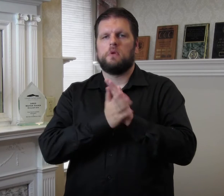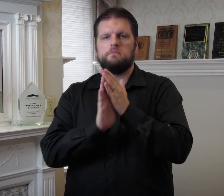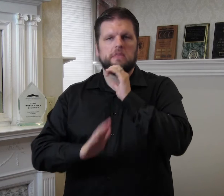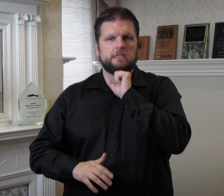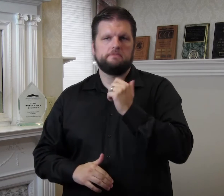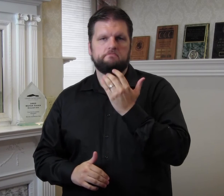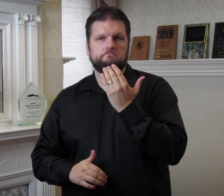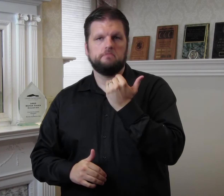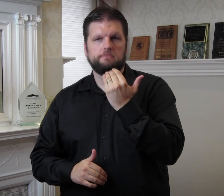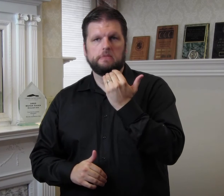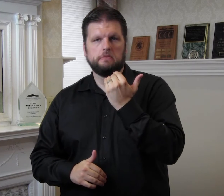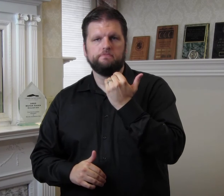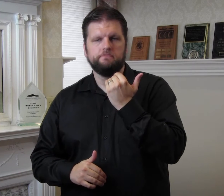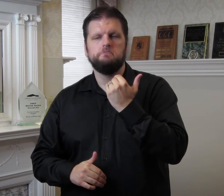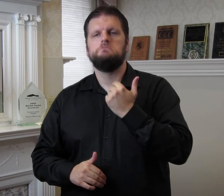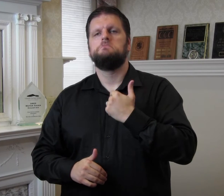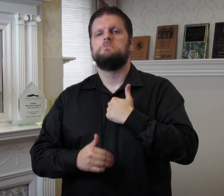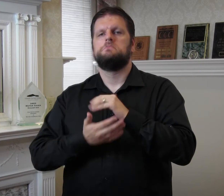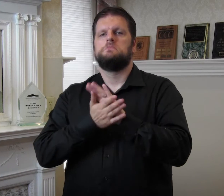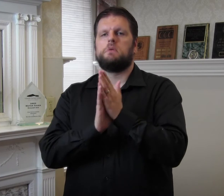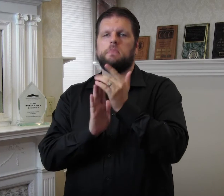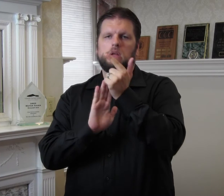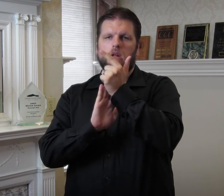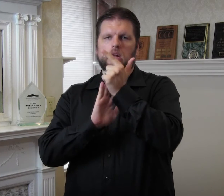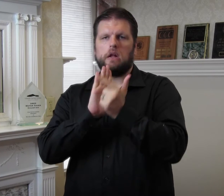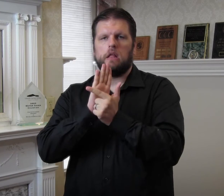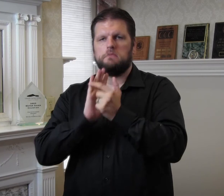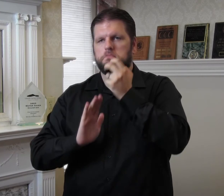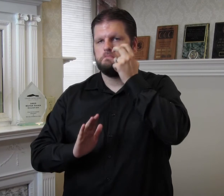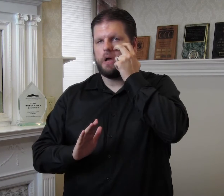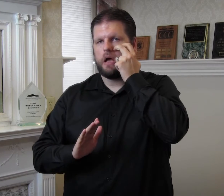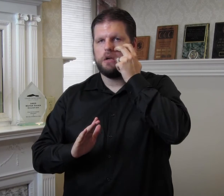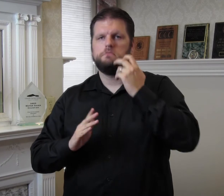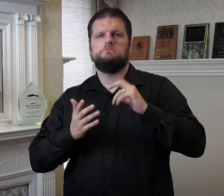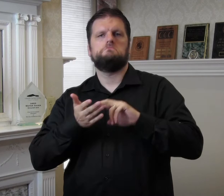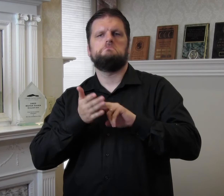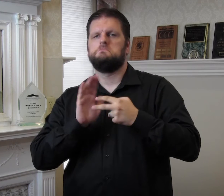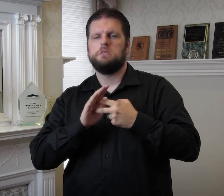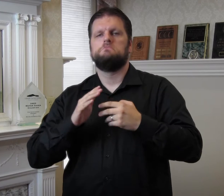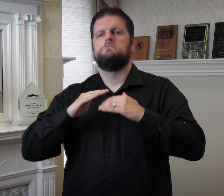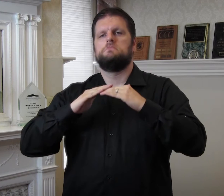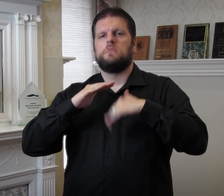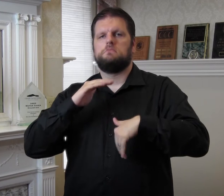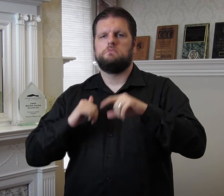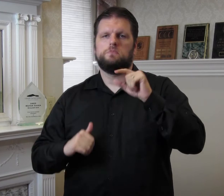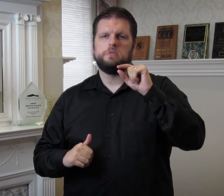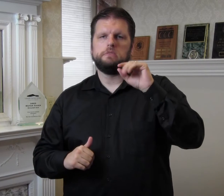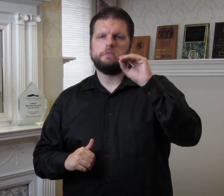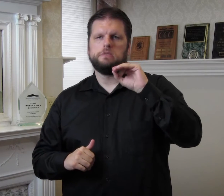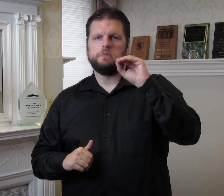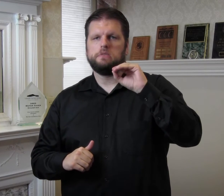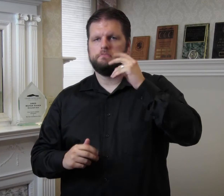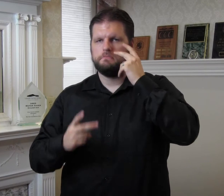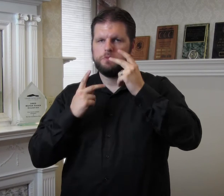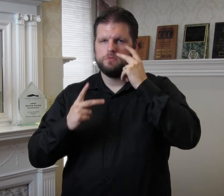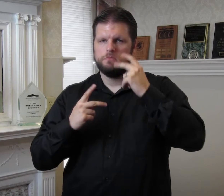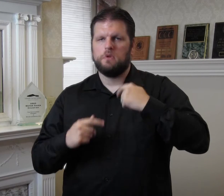By the time I was 15, I became legally blind,